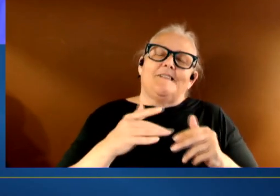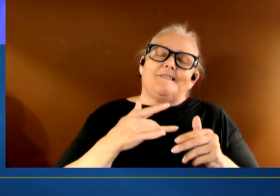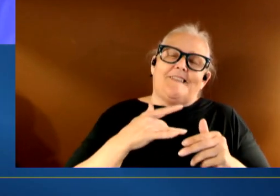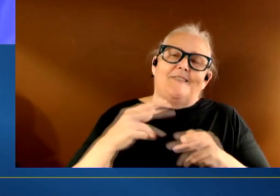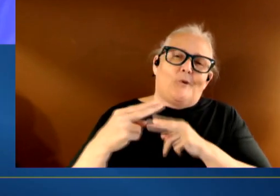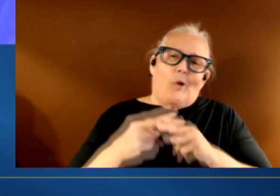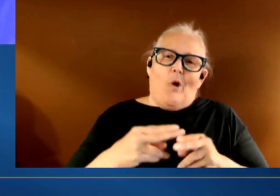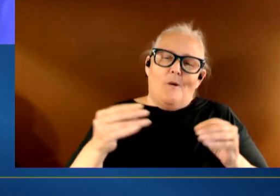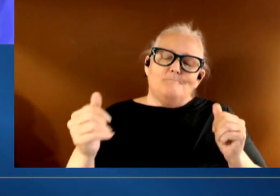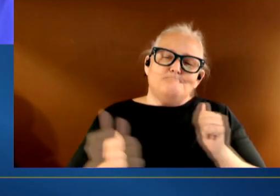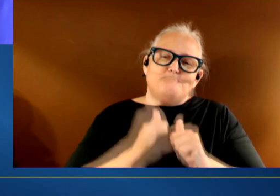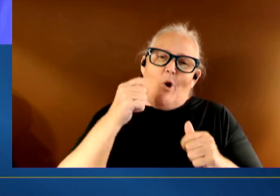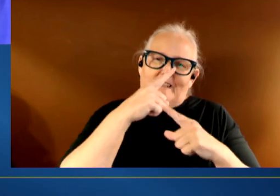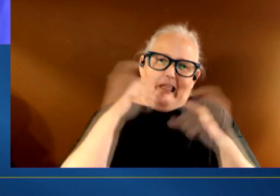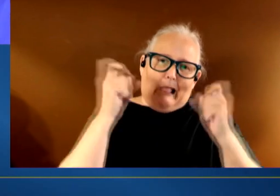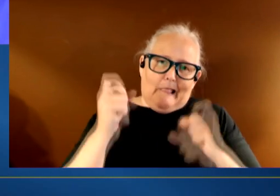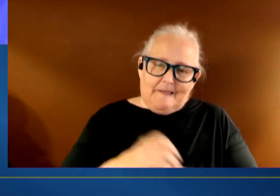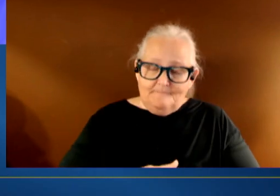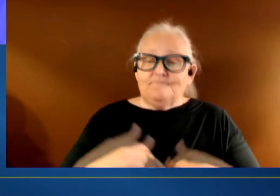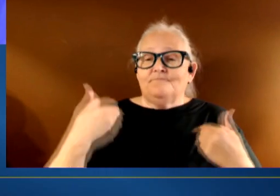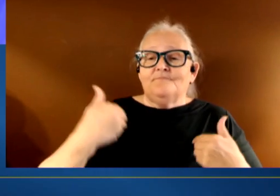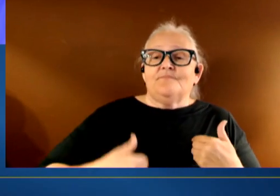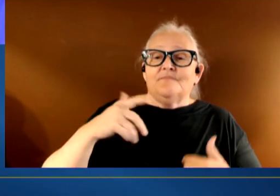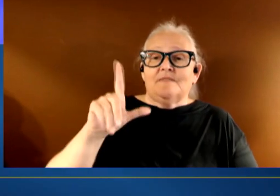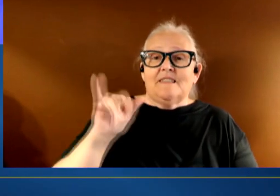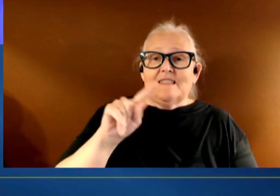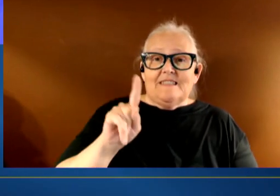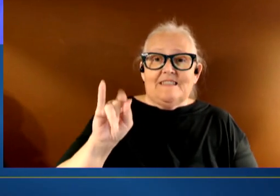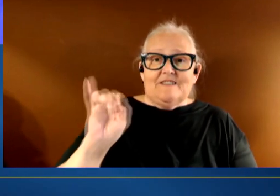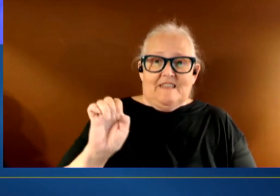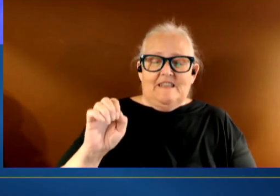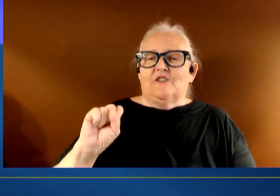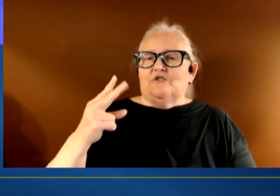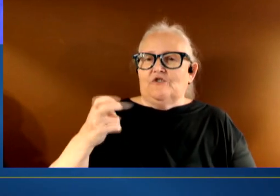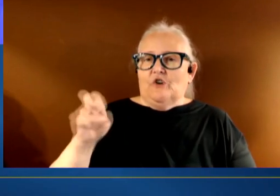So my name is Lizzie. I use she/her pronouns, and I am the Acting Deputy Director of Policy